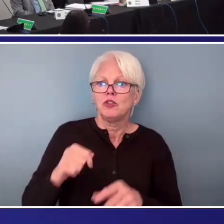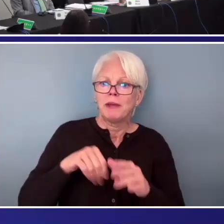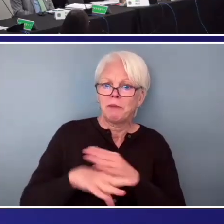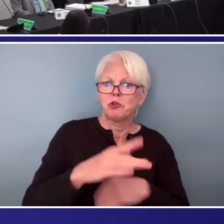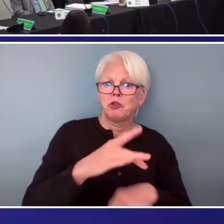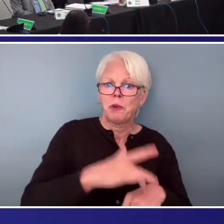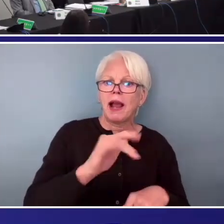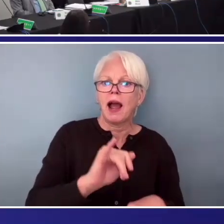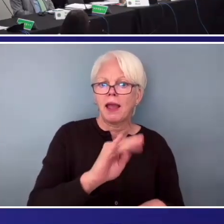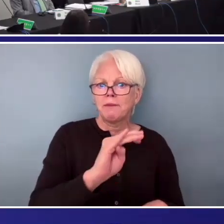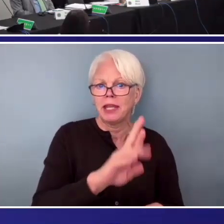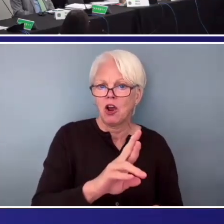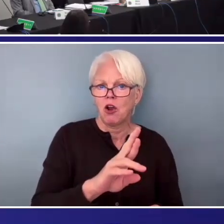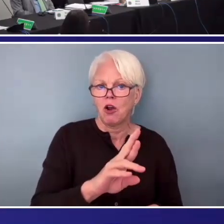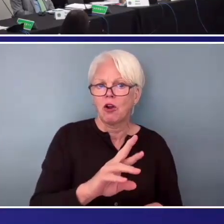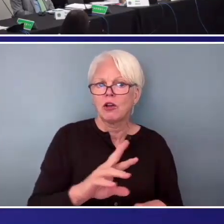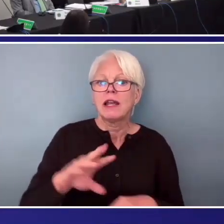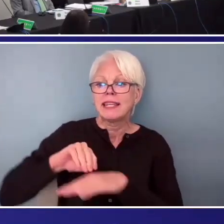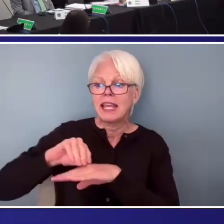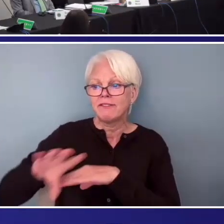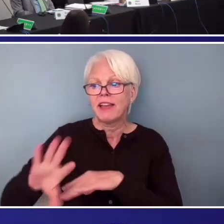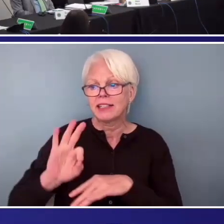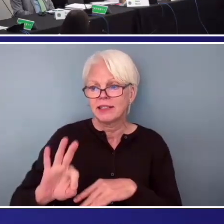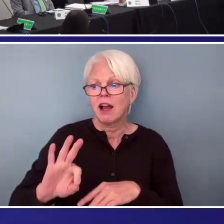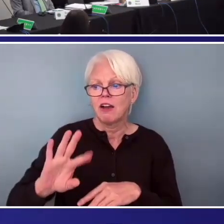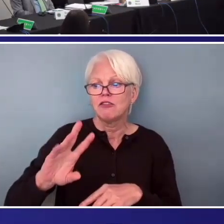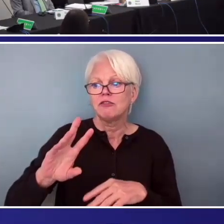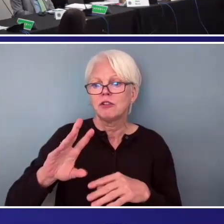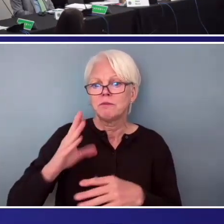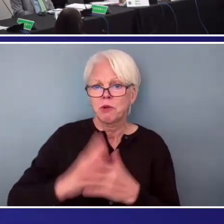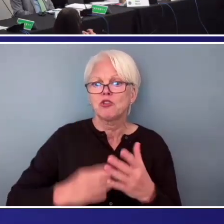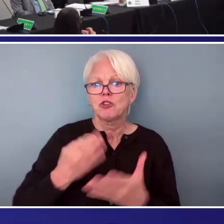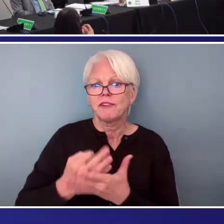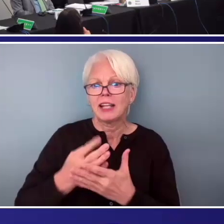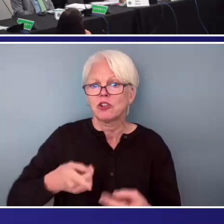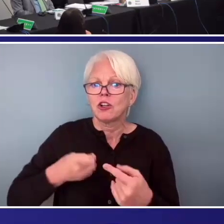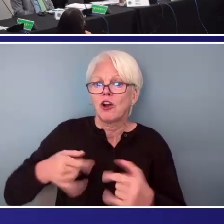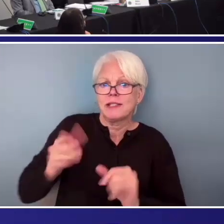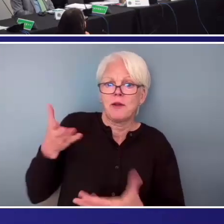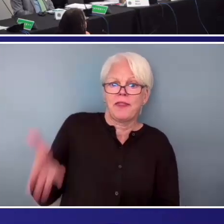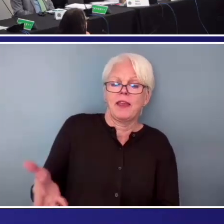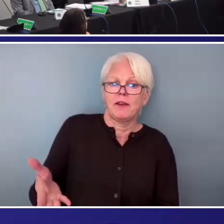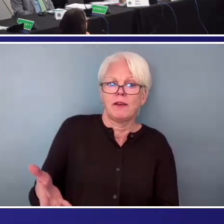the effects of partial financial hardship still remain. Not entirely.